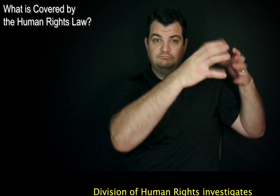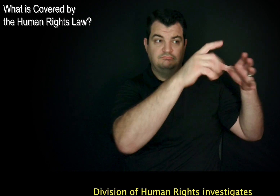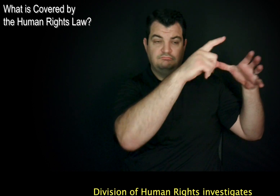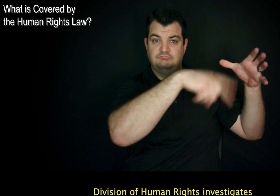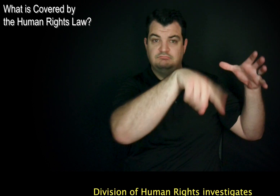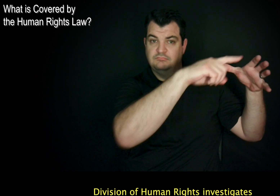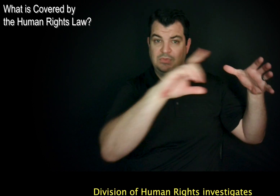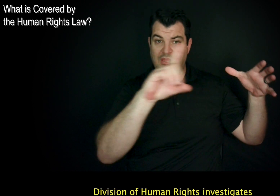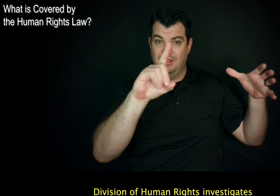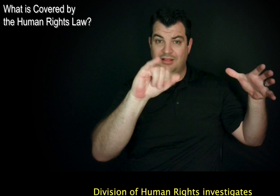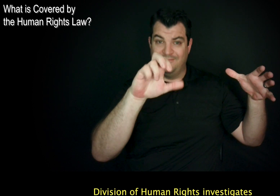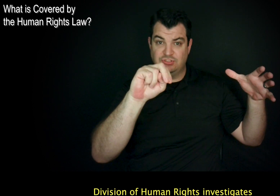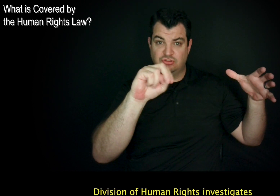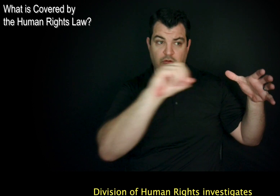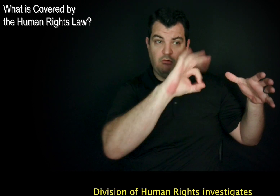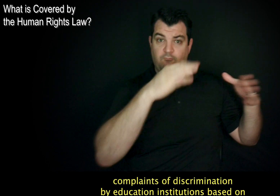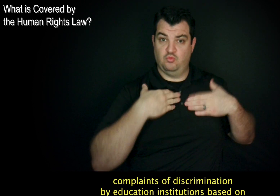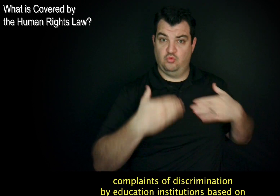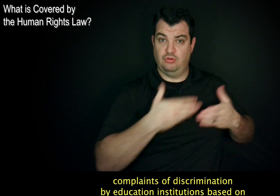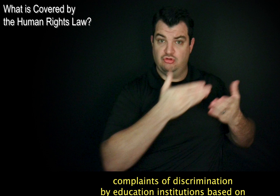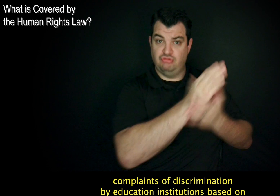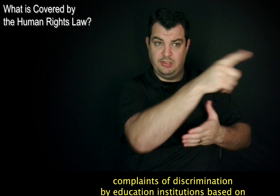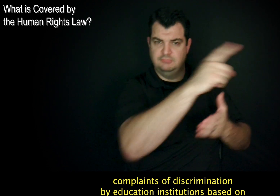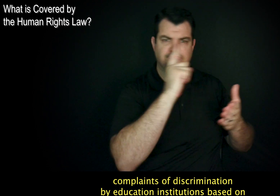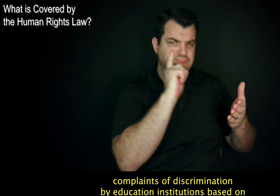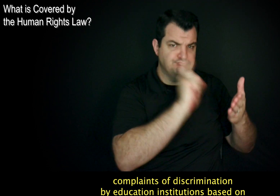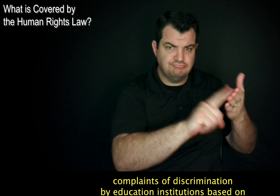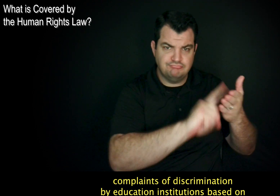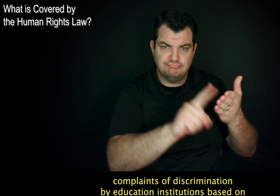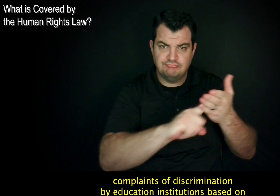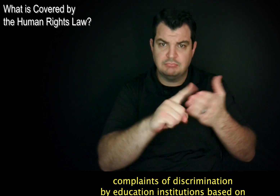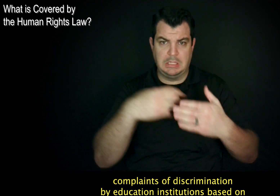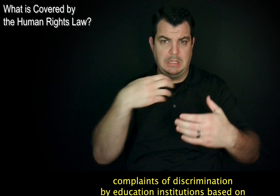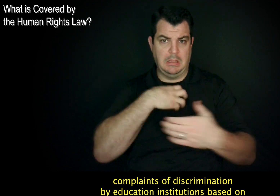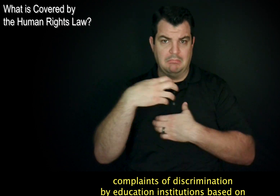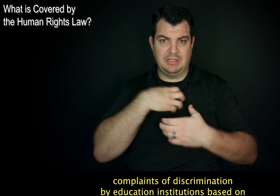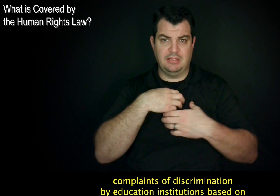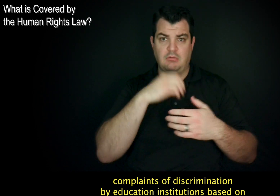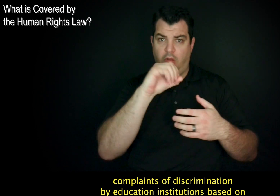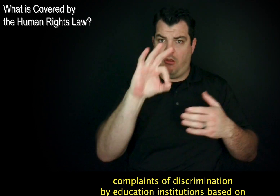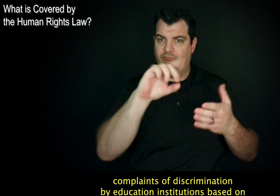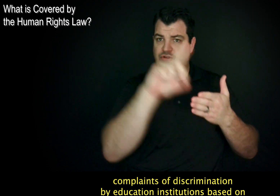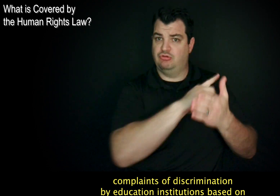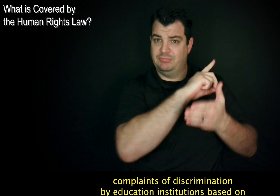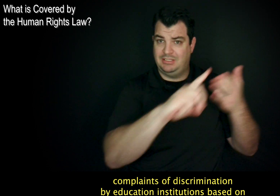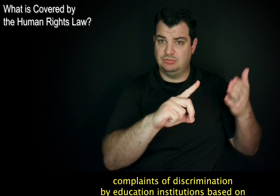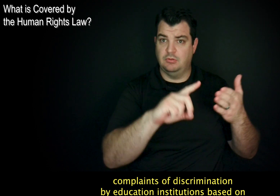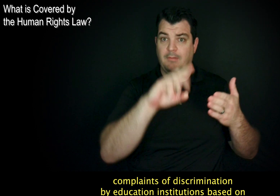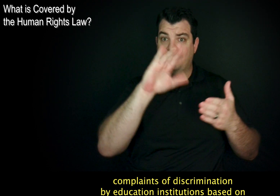Division of Human Rights investigates complaints of discrimination by education institutions based on